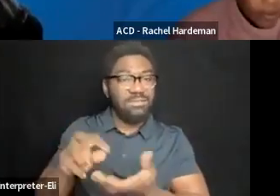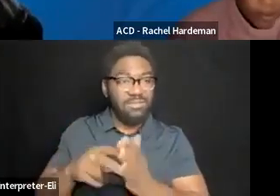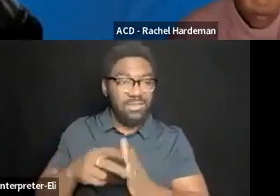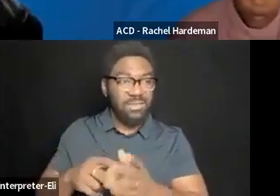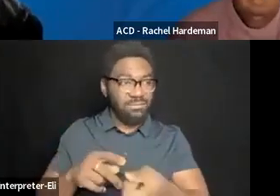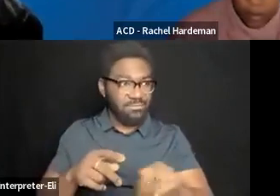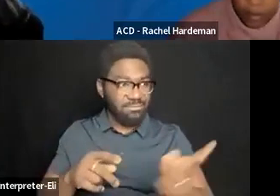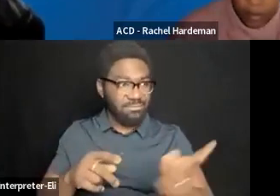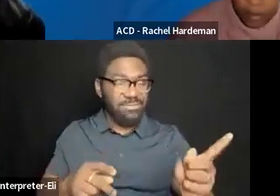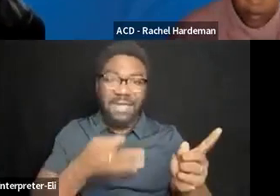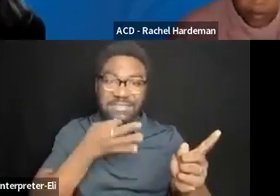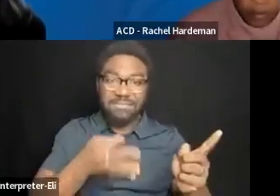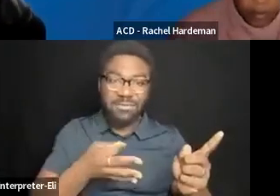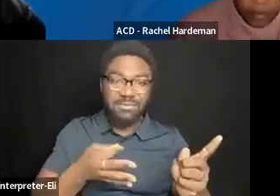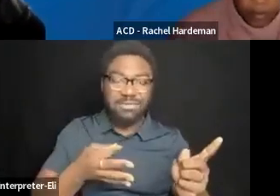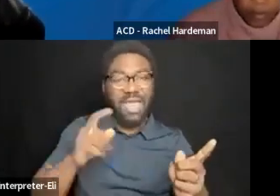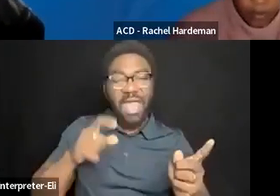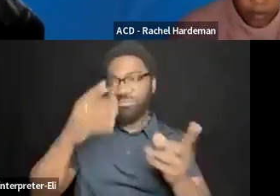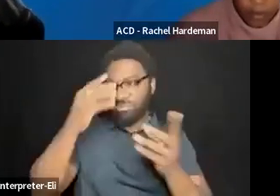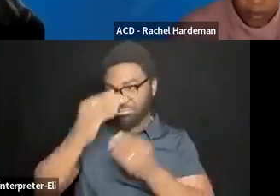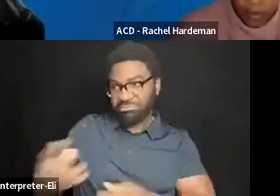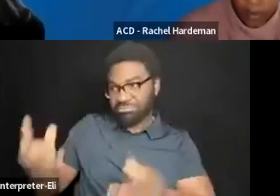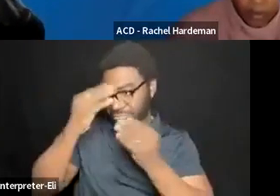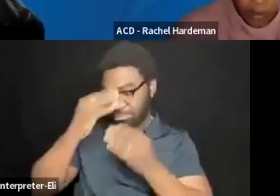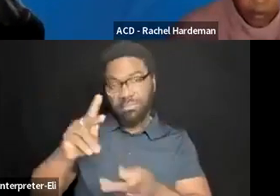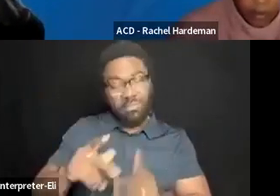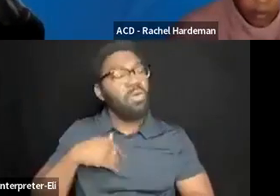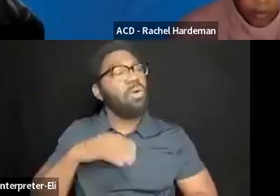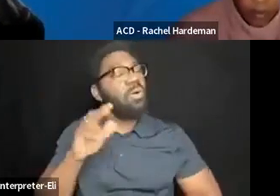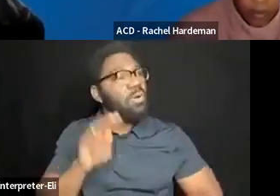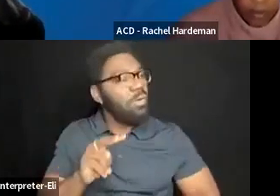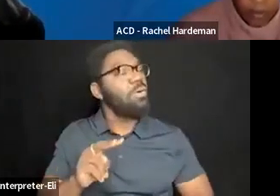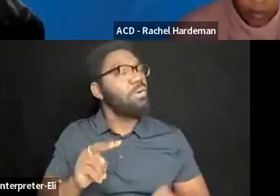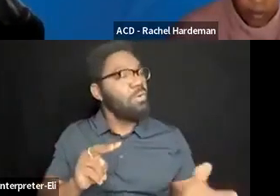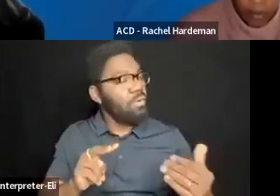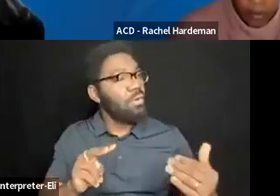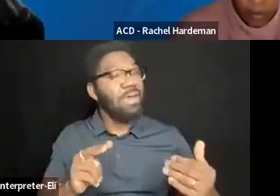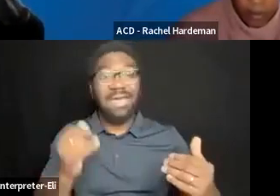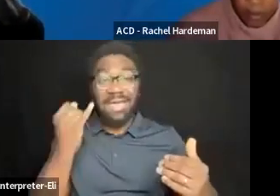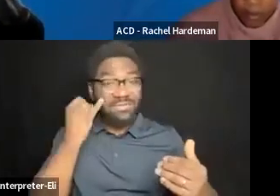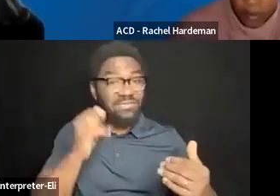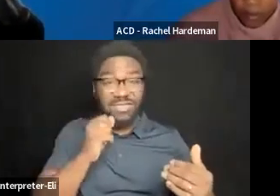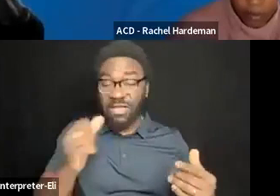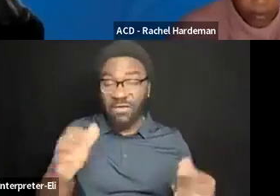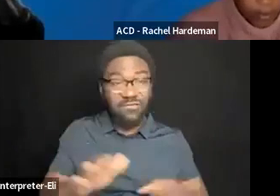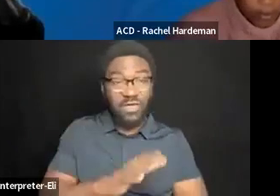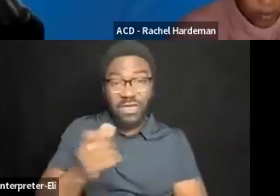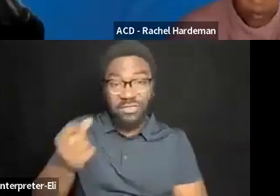the people who really know what they're talking about, even if they sometimes don't understand all the words. Sometimes it does come through.